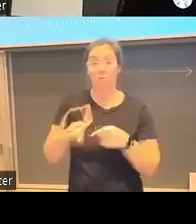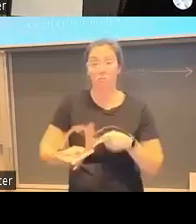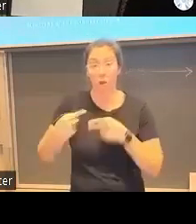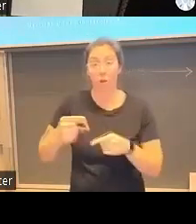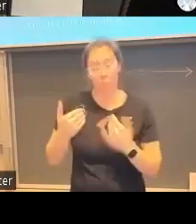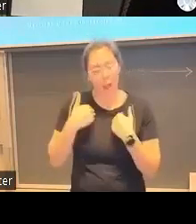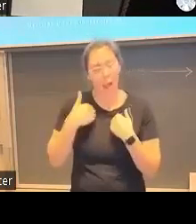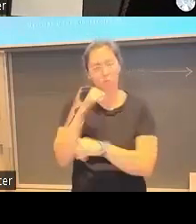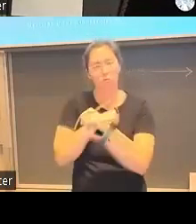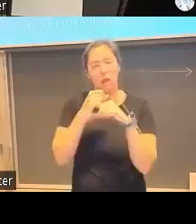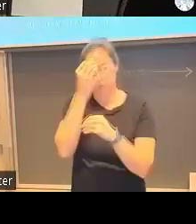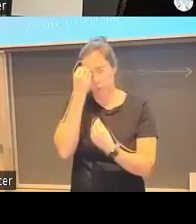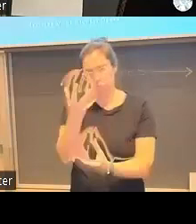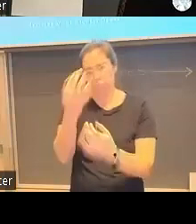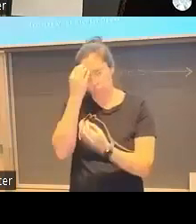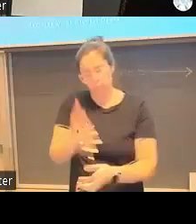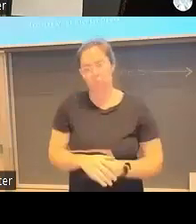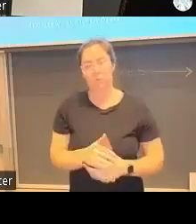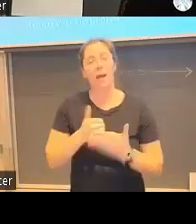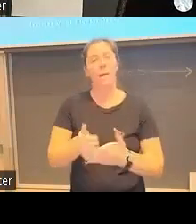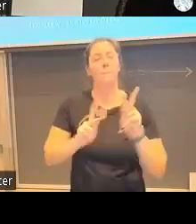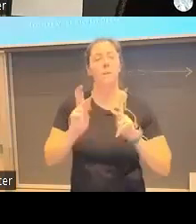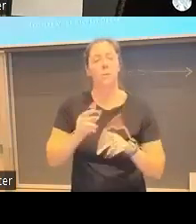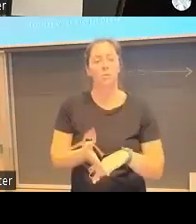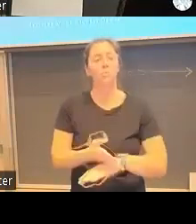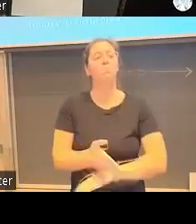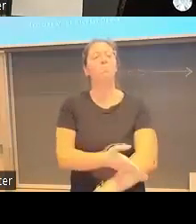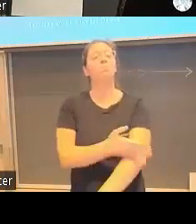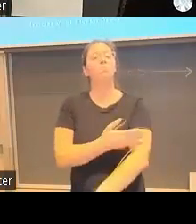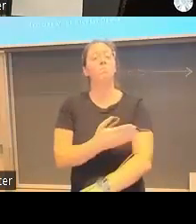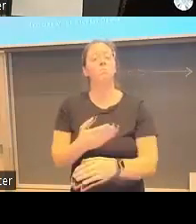that we can use to that end and so helping people develop them and think about how they build those